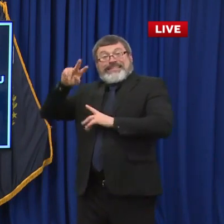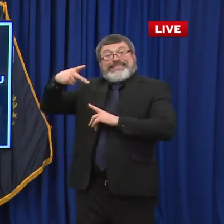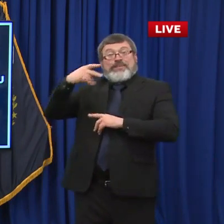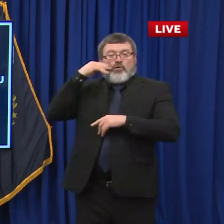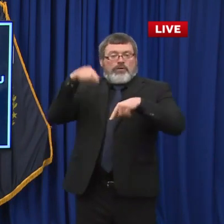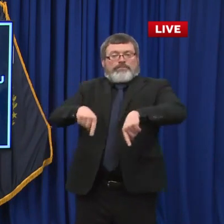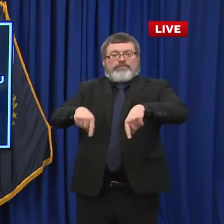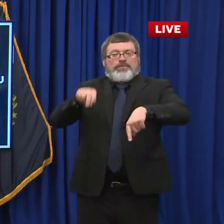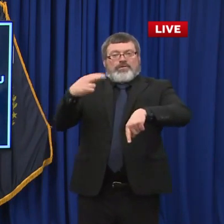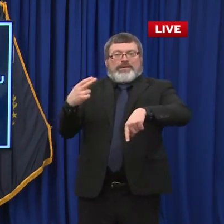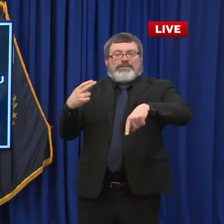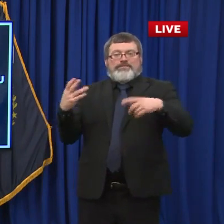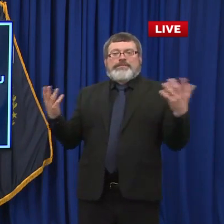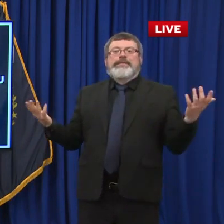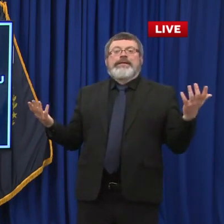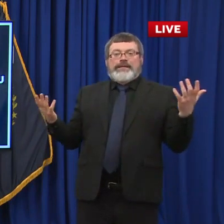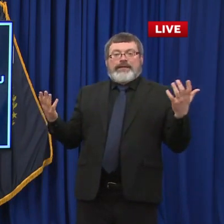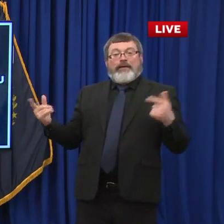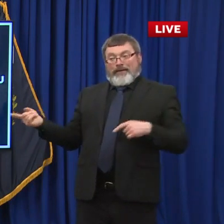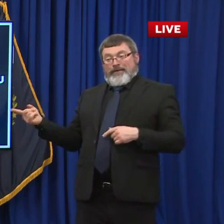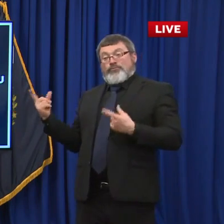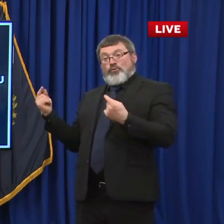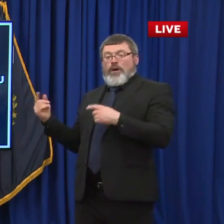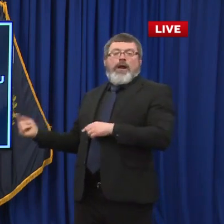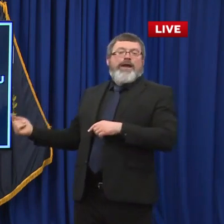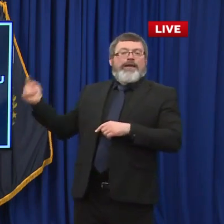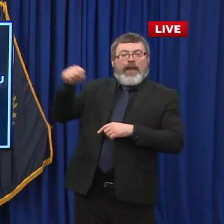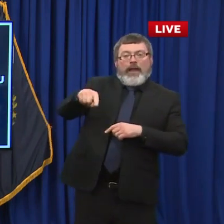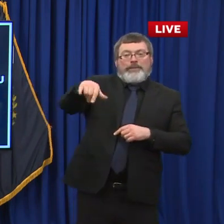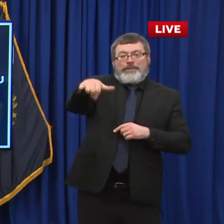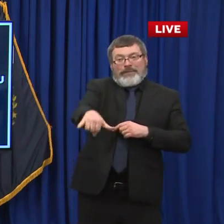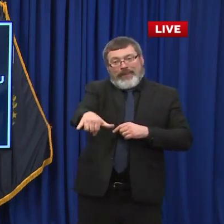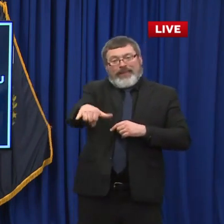THEY MIGHT NOT BE FULL-TIME CITIZENS BUT THEY ARE SECOND HOMES.